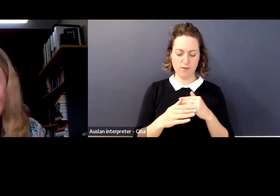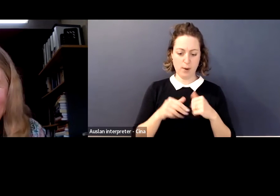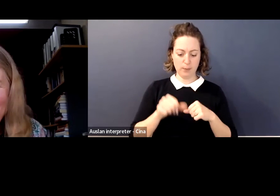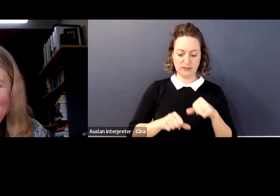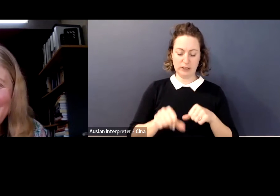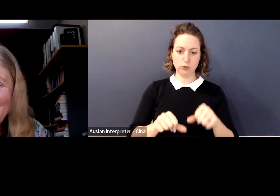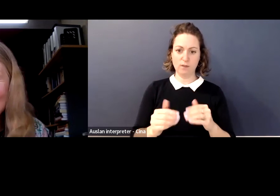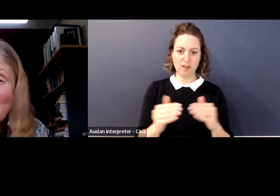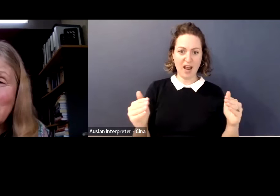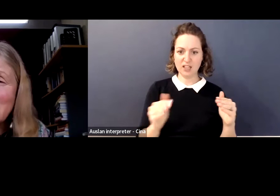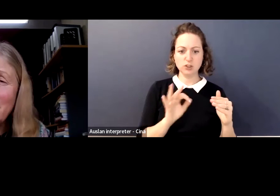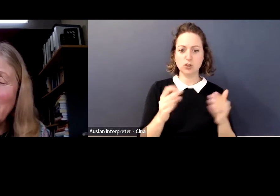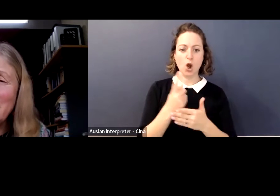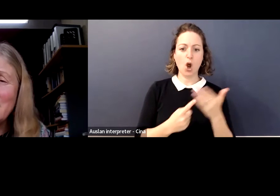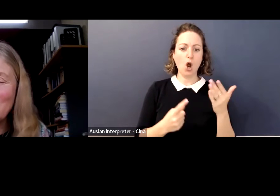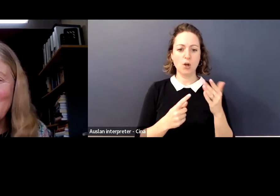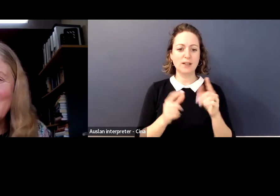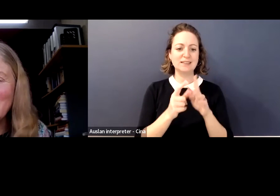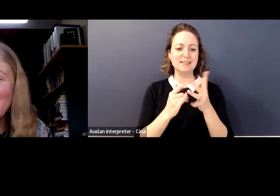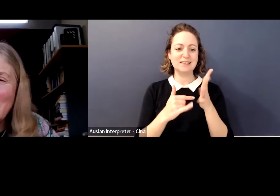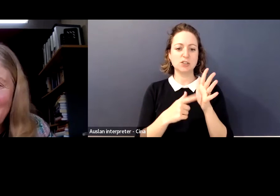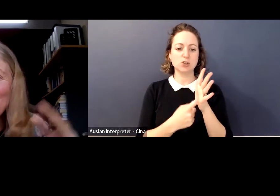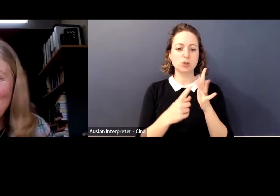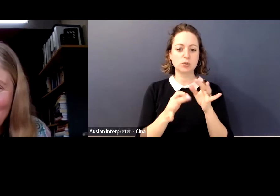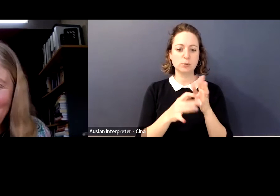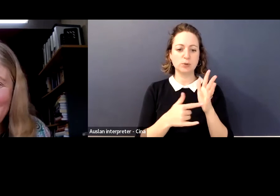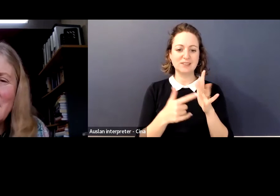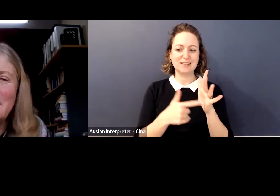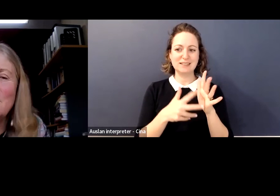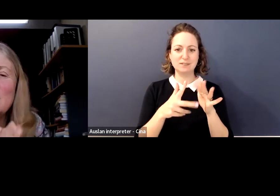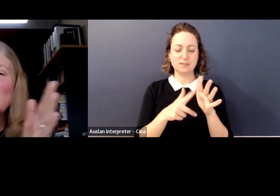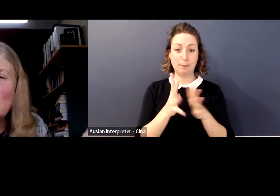rather than distributed fairness. When we are kind of saying everyone should have the same...